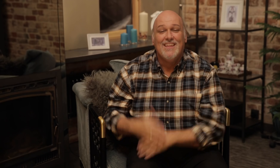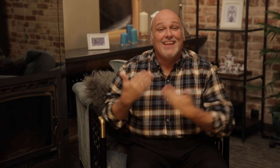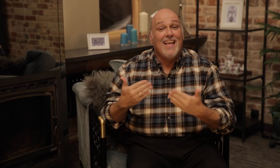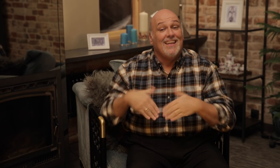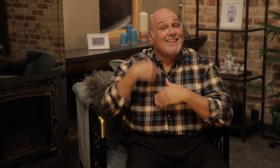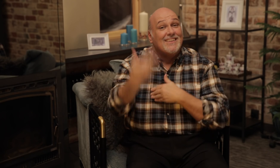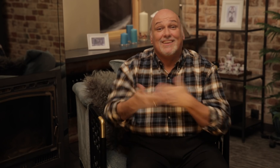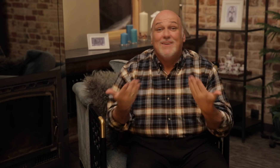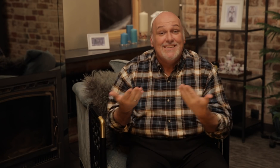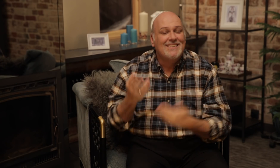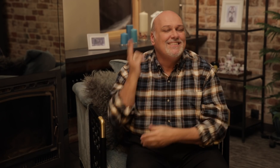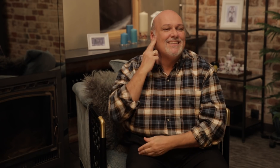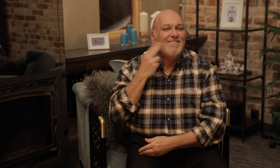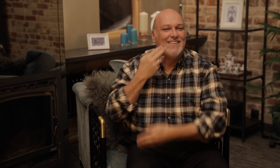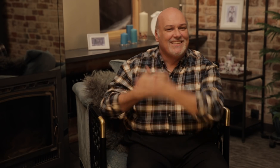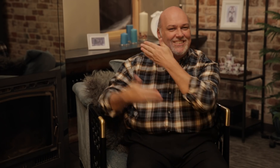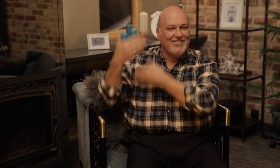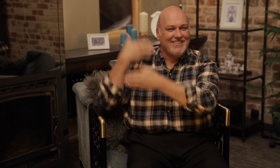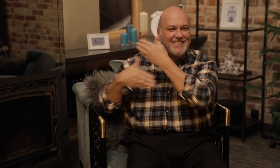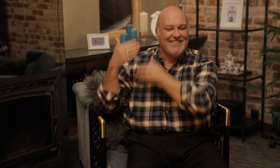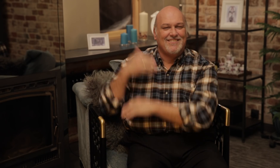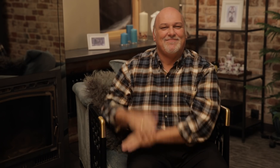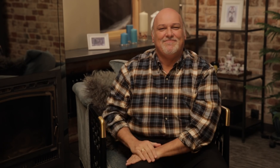Now it’s time for Deaf History!